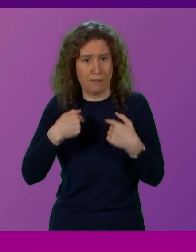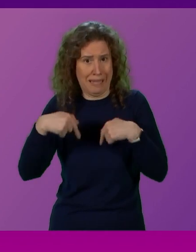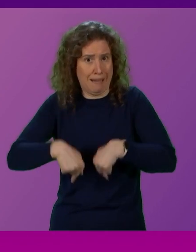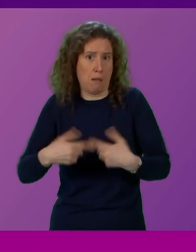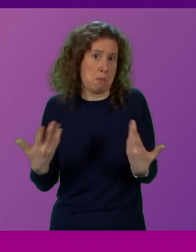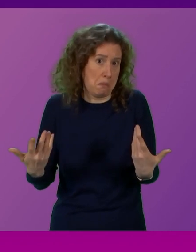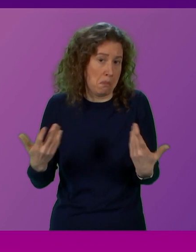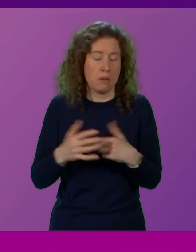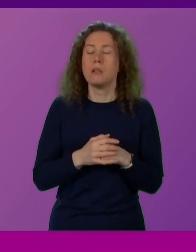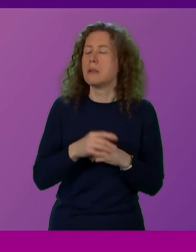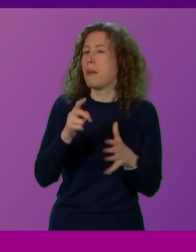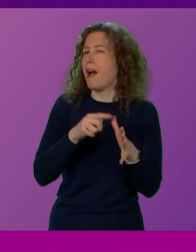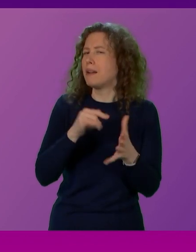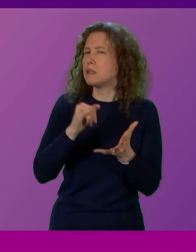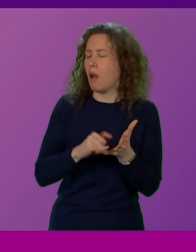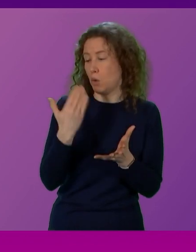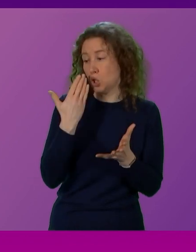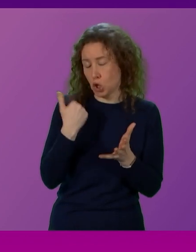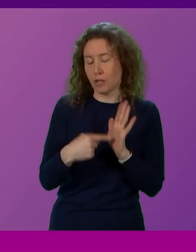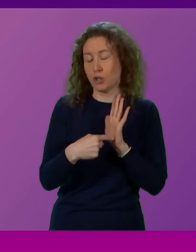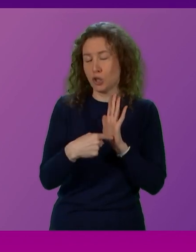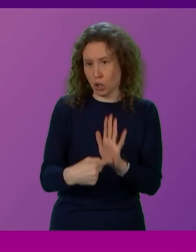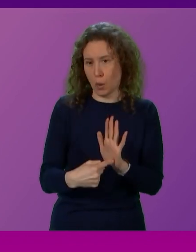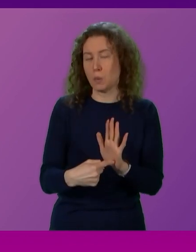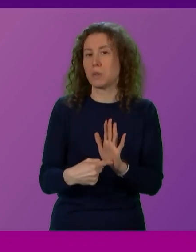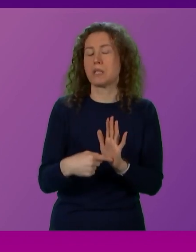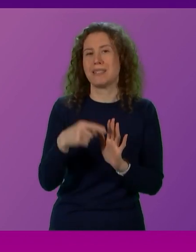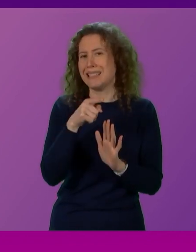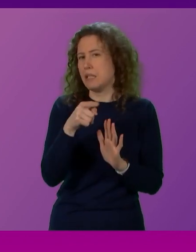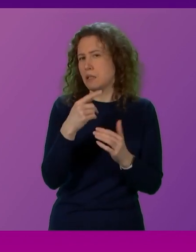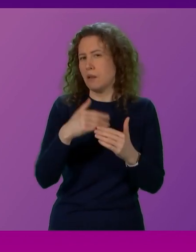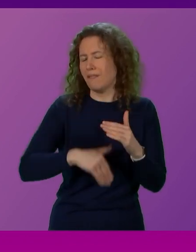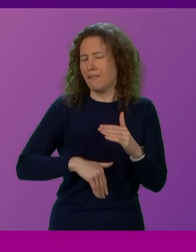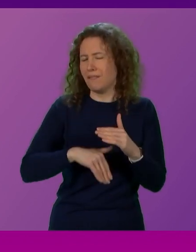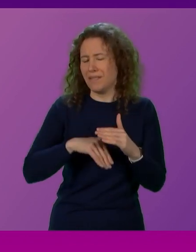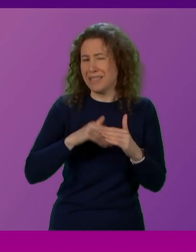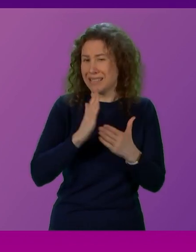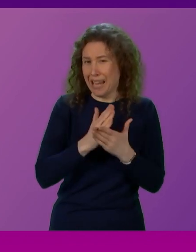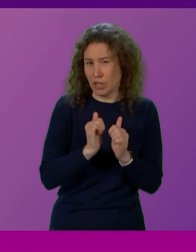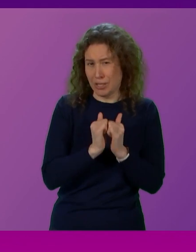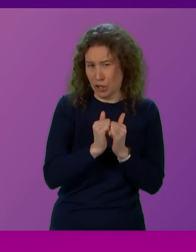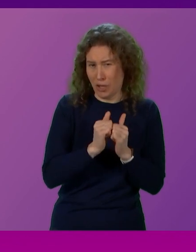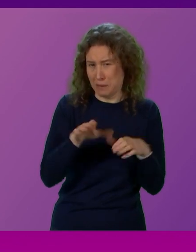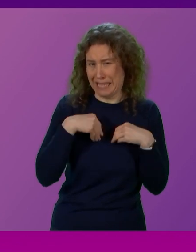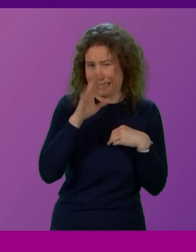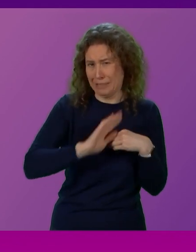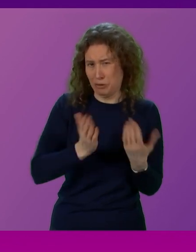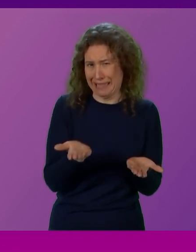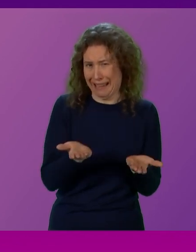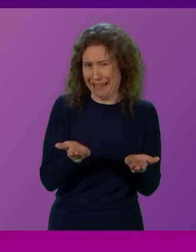Anas Sarwar has just demonstrated that he does not yet deserve to be taken seriously in these exchanges.